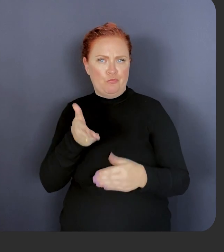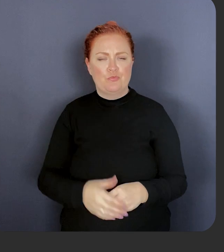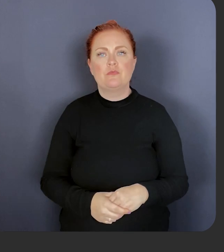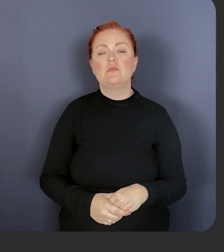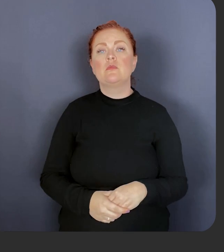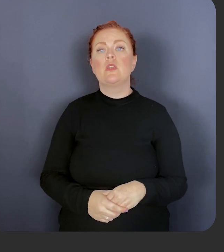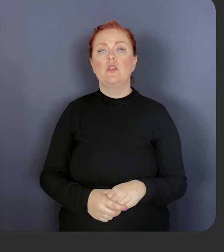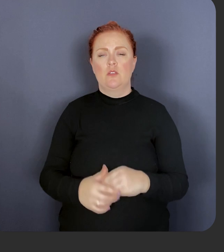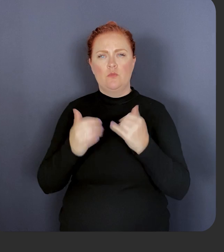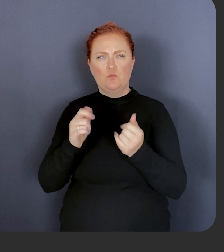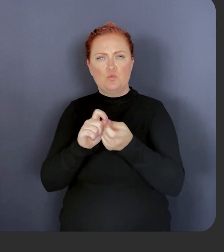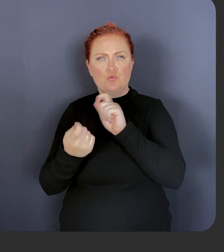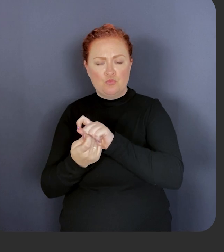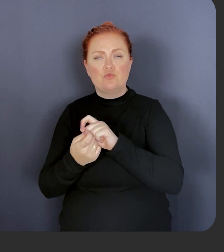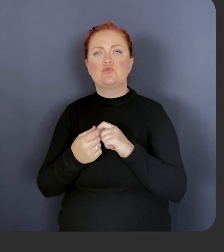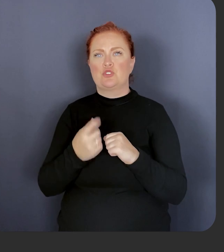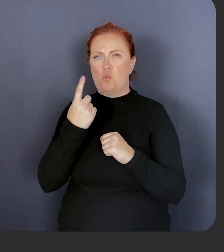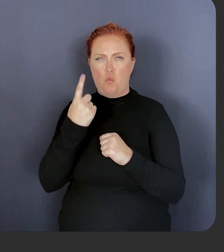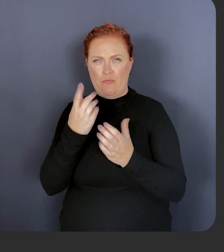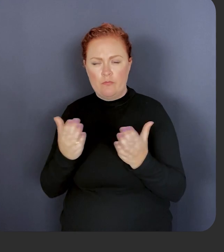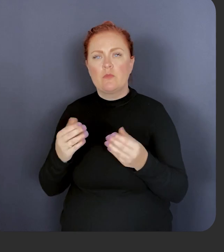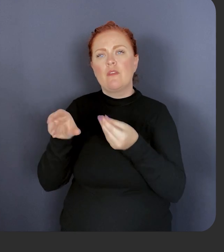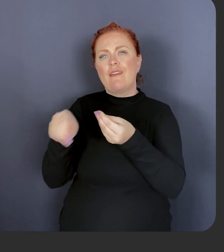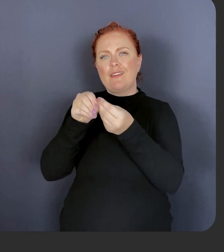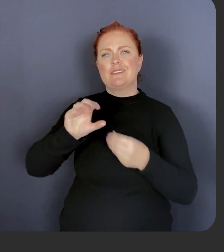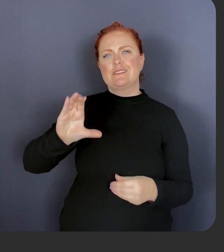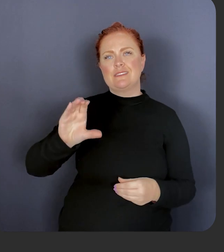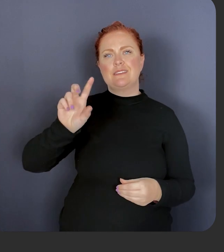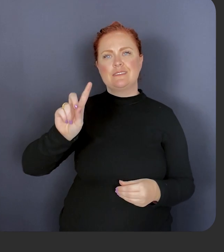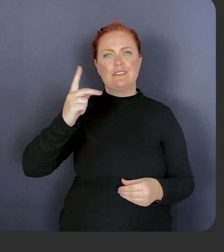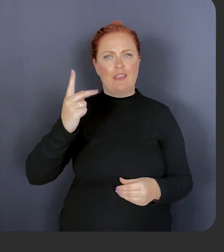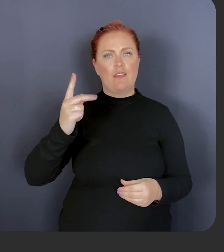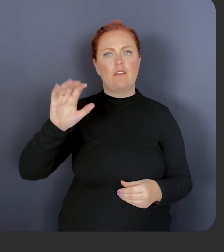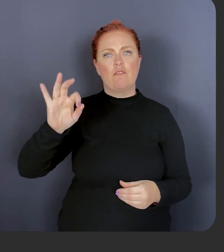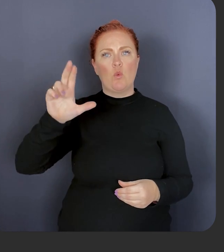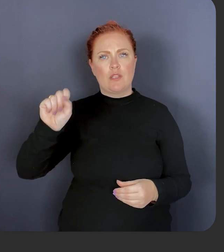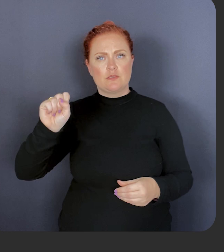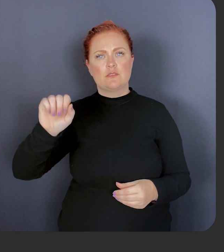So here I'm going to make one change, which is just adding this CDK focus initial, which is saying,